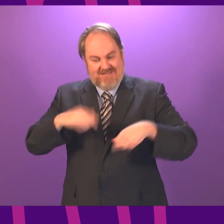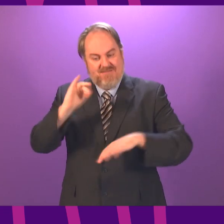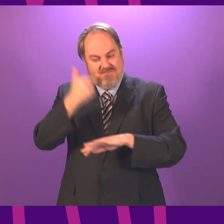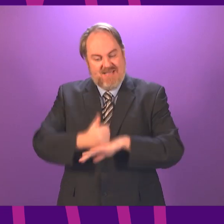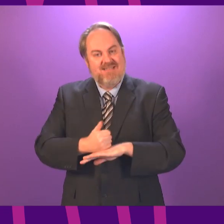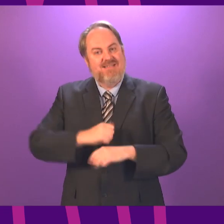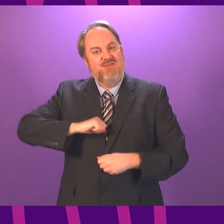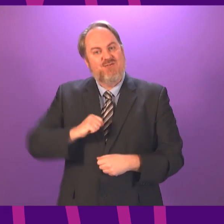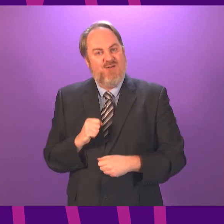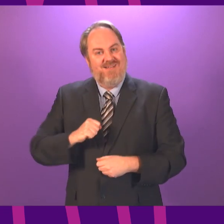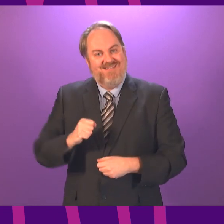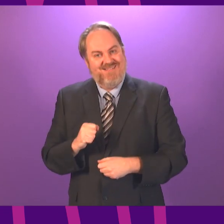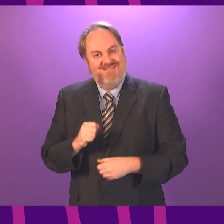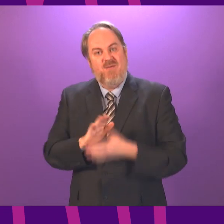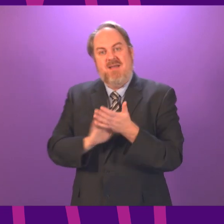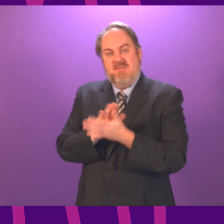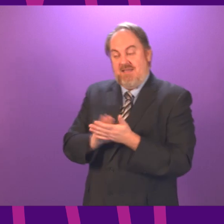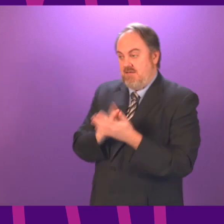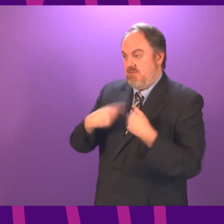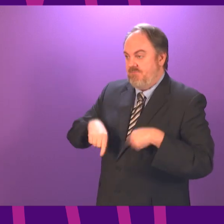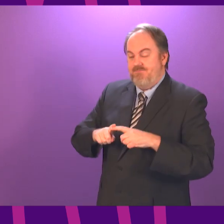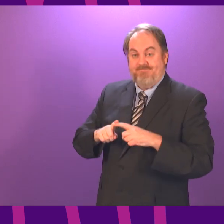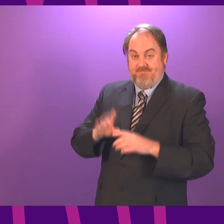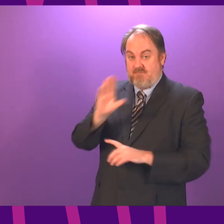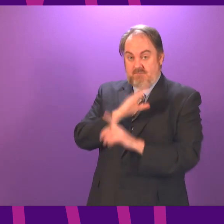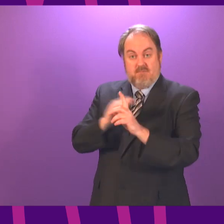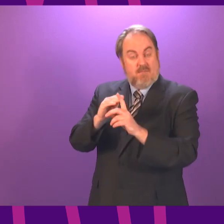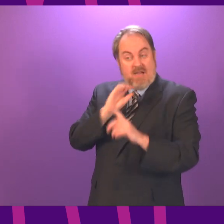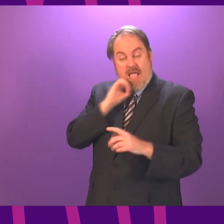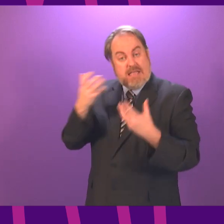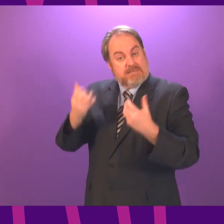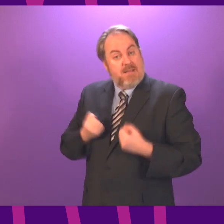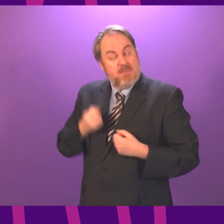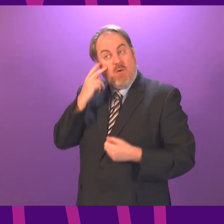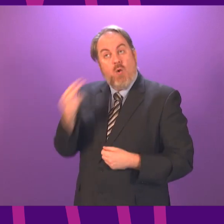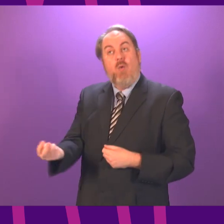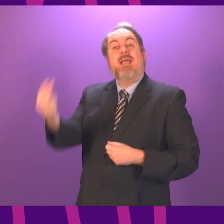I would be the last person to try to deny that there are lots of lessons for us to learn.